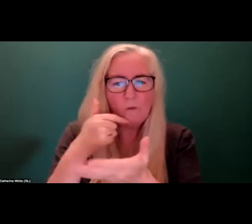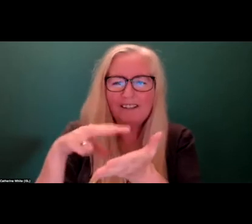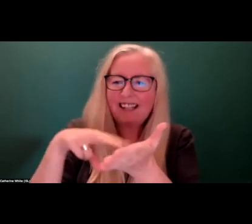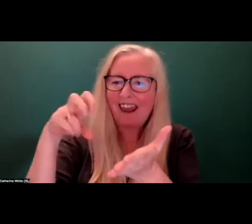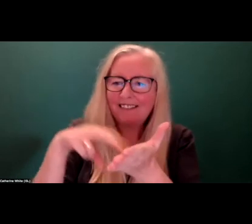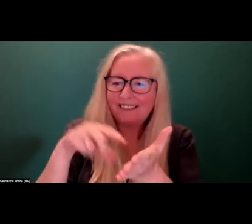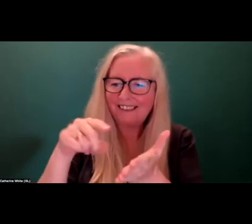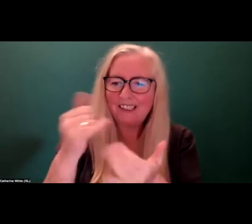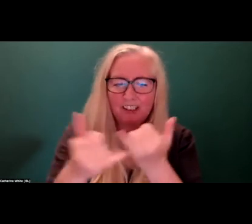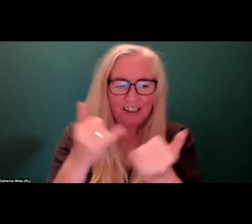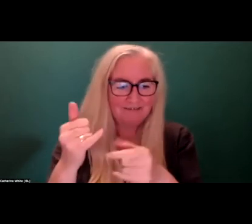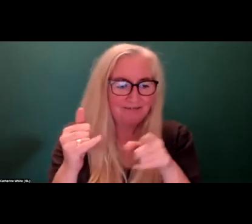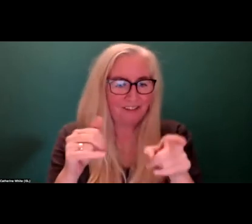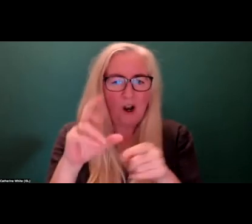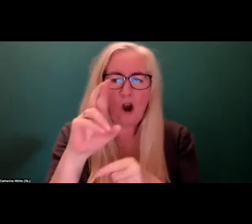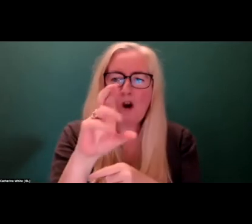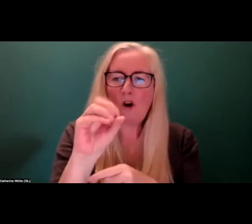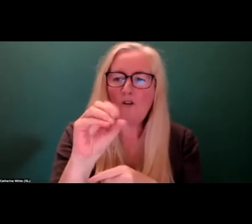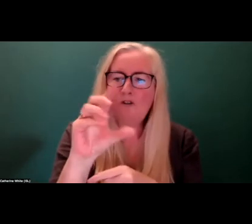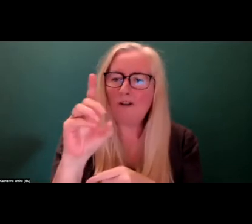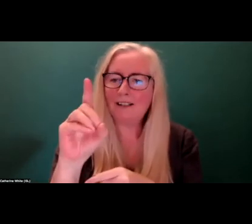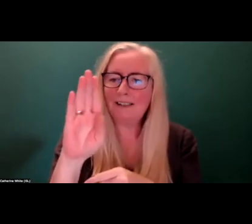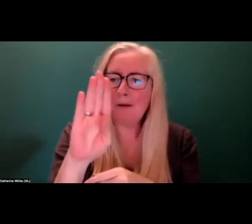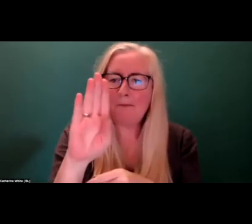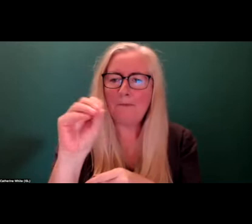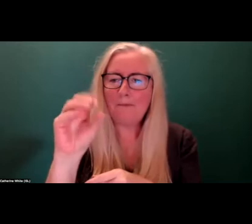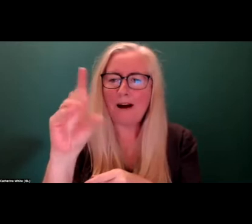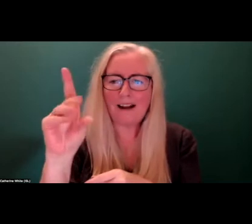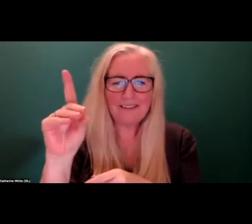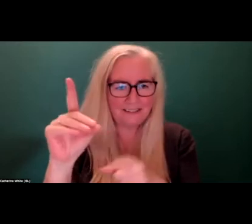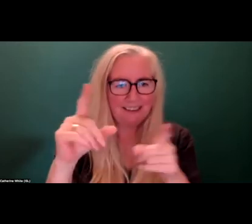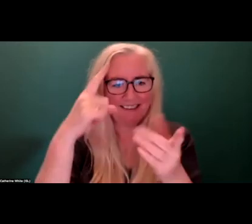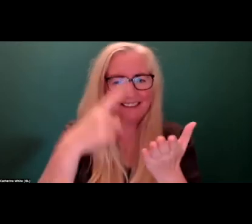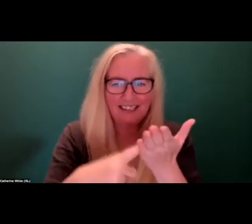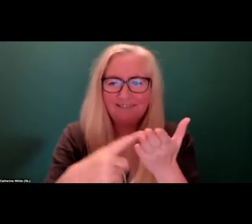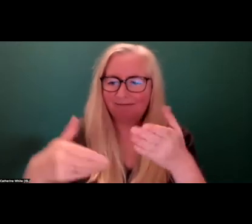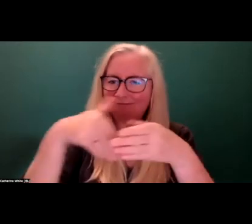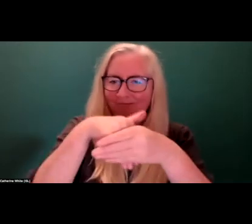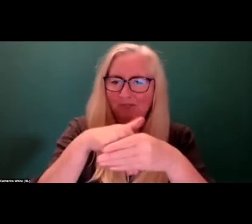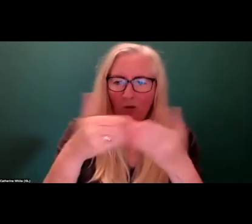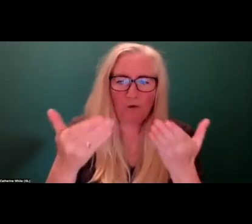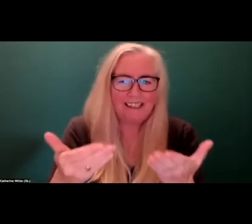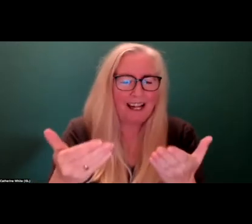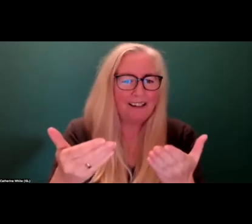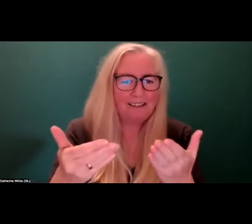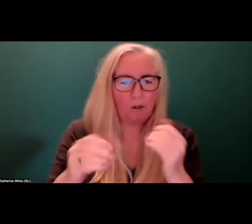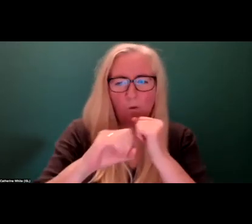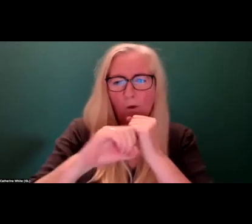And we were absolutely delighted this year when Rodd Bond agreed to take on that role, and also to present to us today at today's webinar.